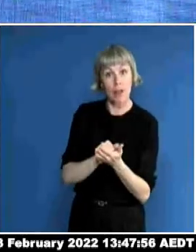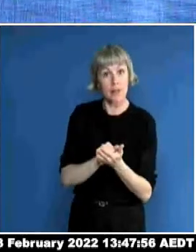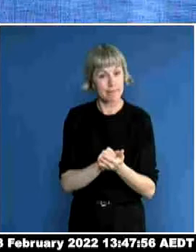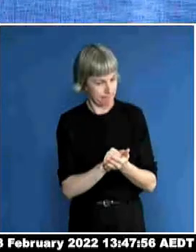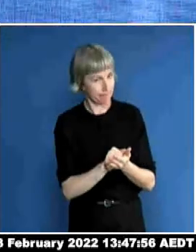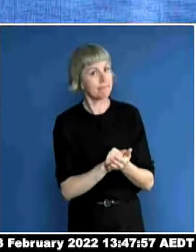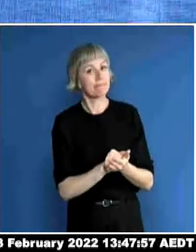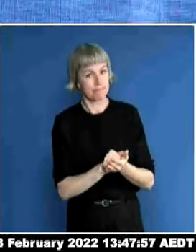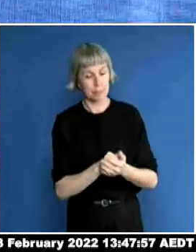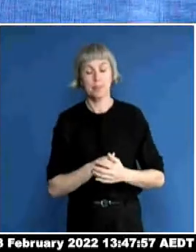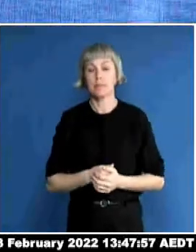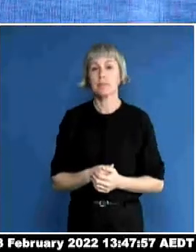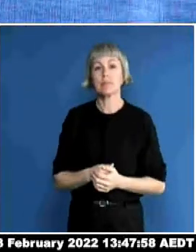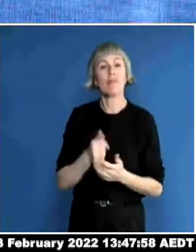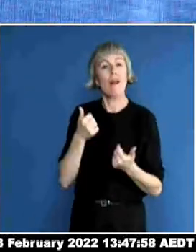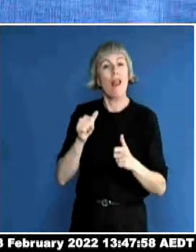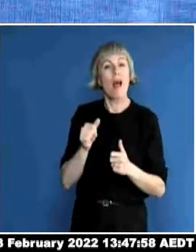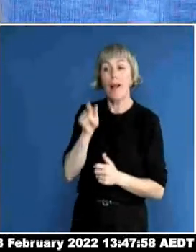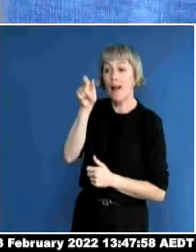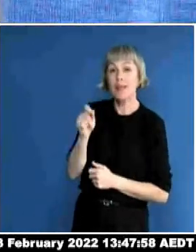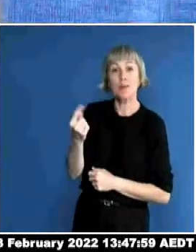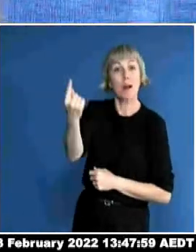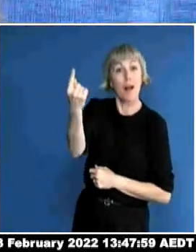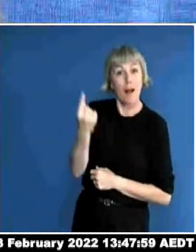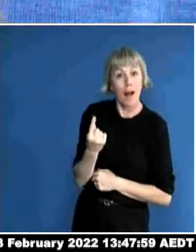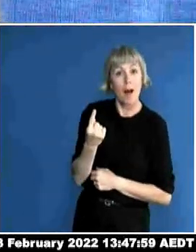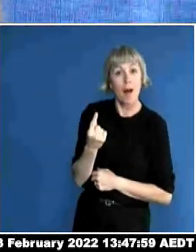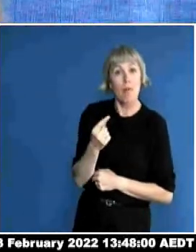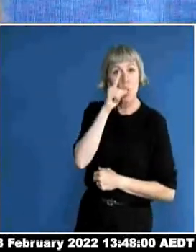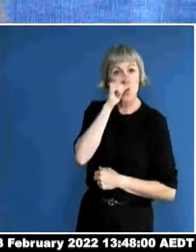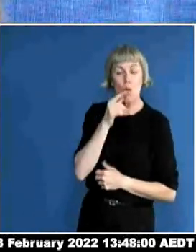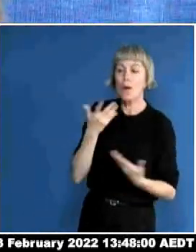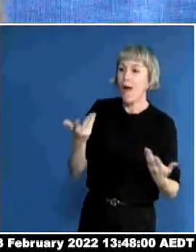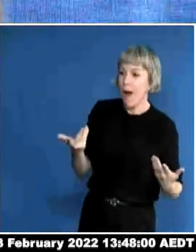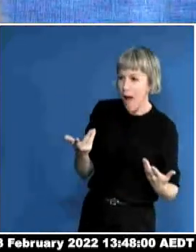you were able to go, "Okay, I really know that you like the long black with the splash